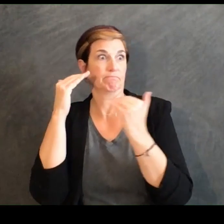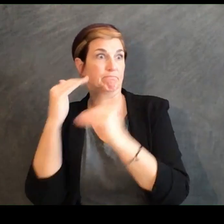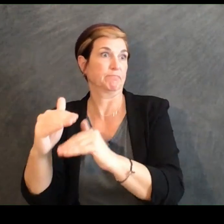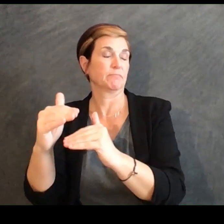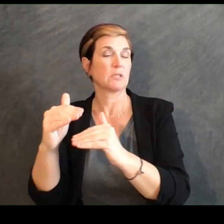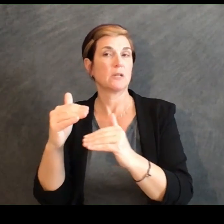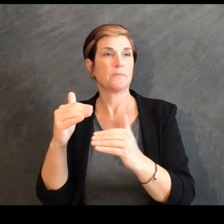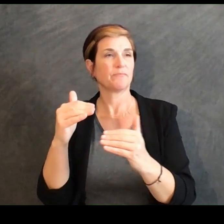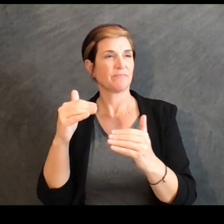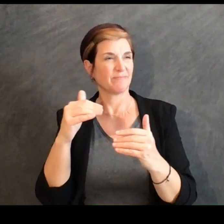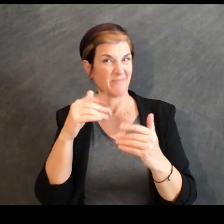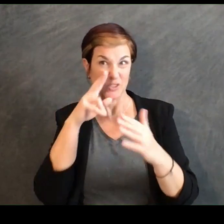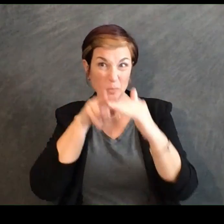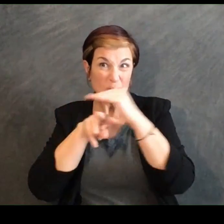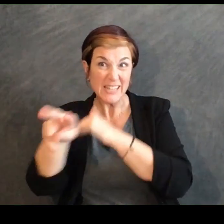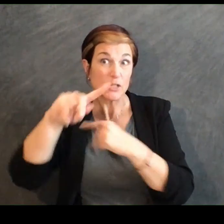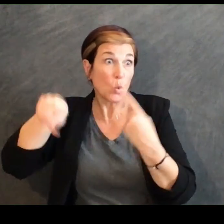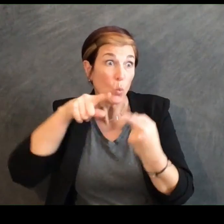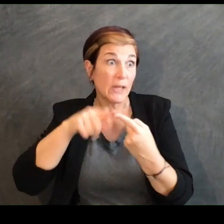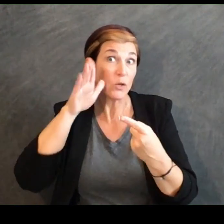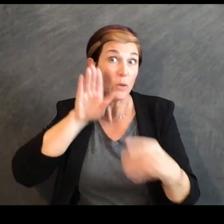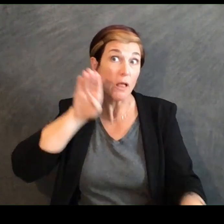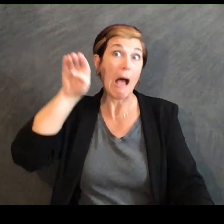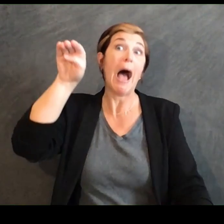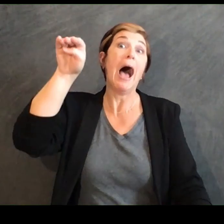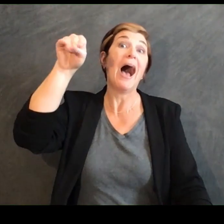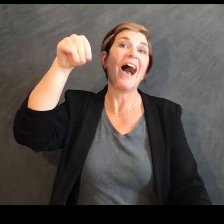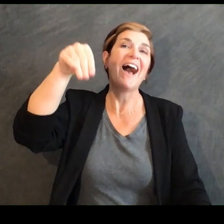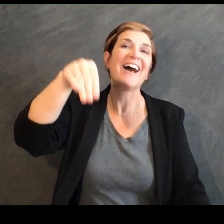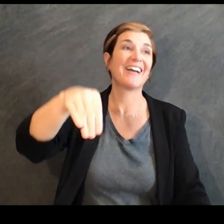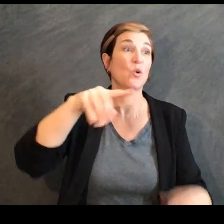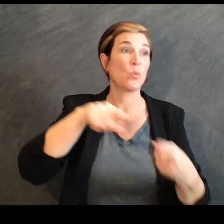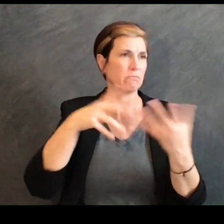when it's naturally going to go down so if you look at the situation where